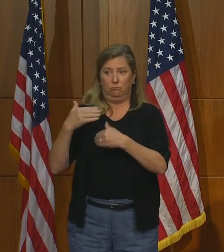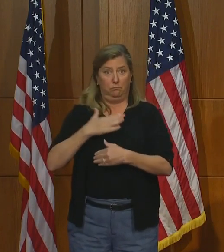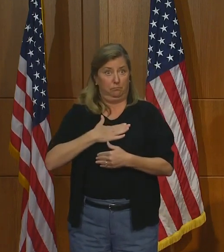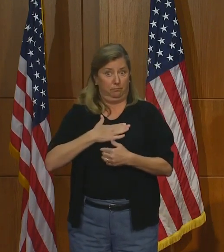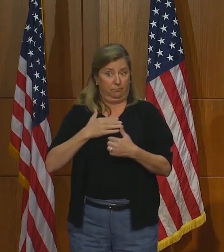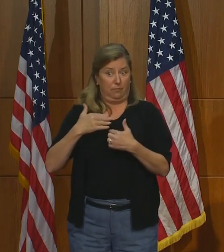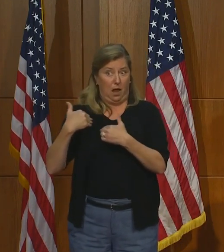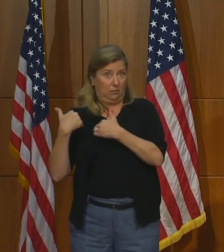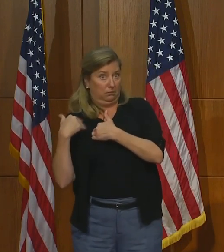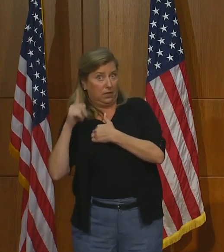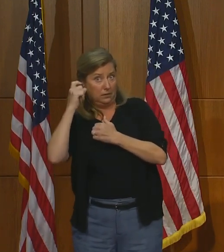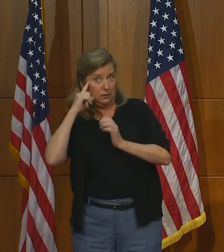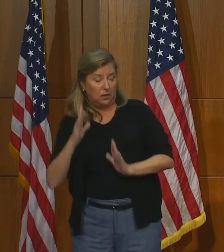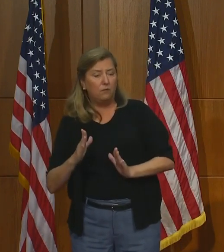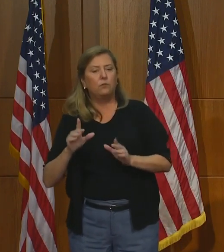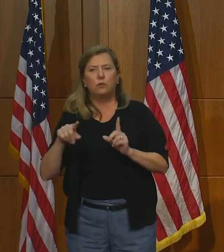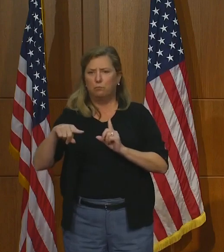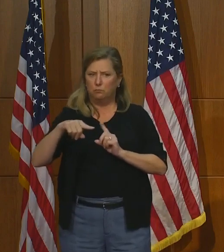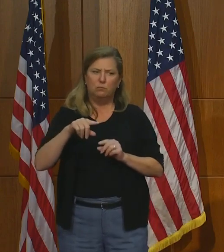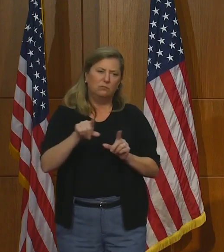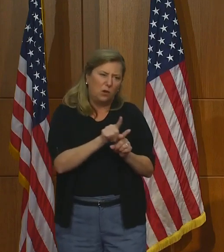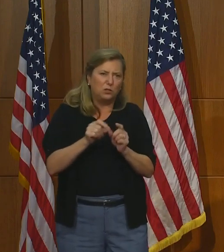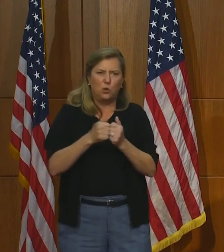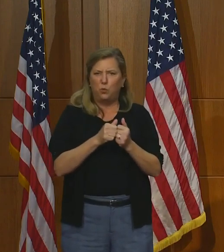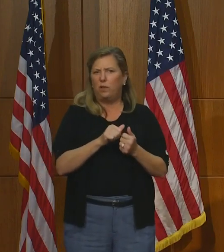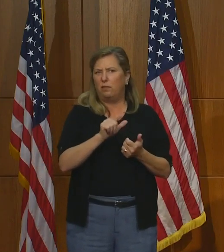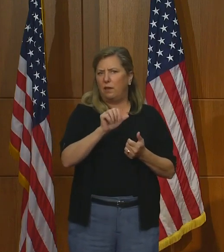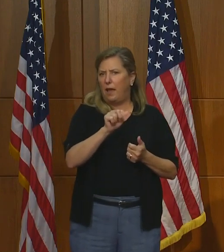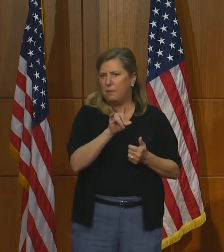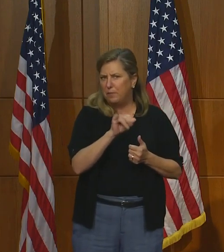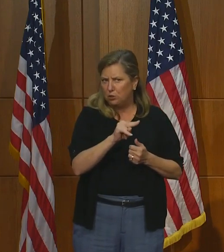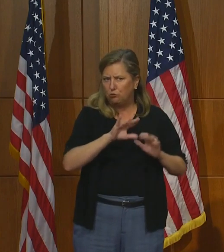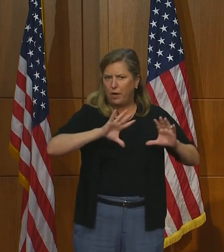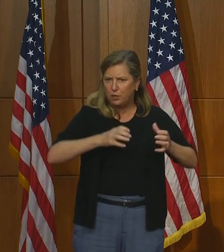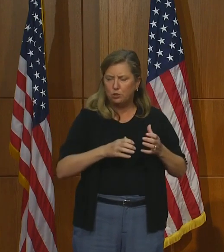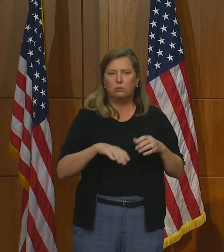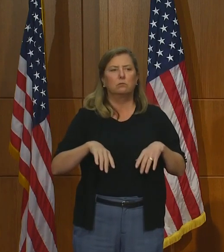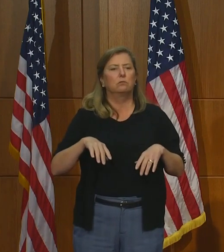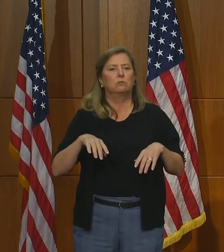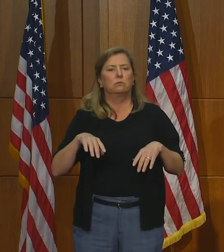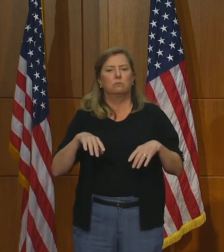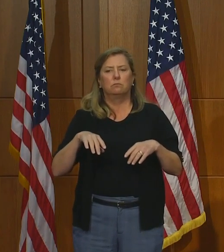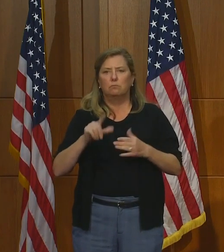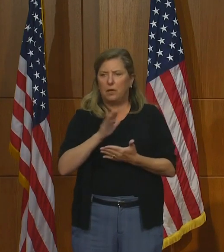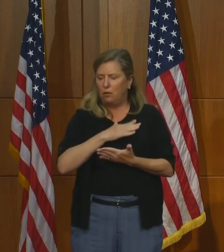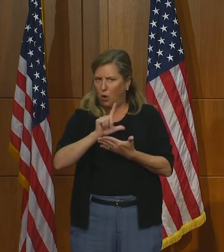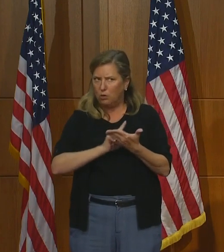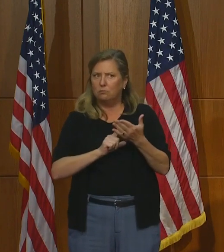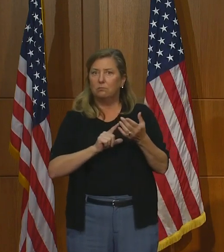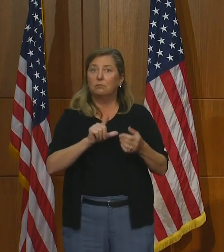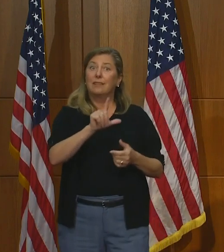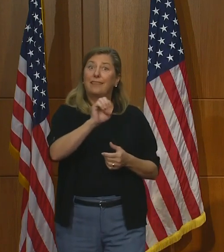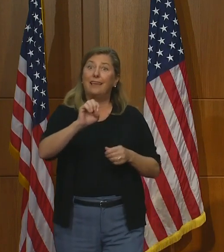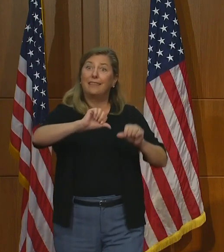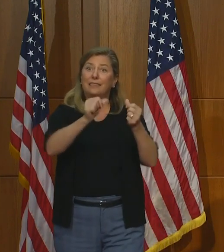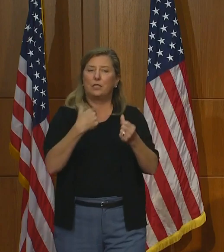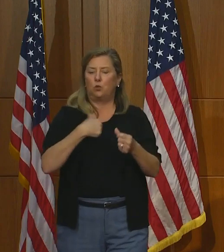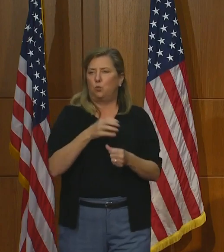CORRECTLY- I AM IN CHARGE AS GOVERNOR- WITH- ADMINISTRATION